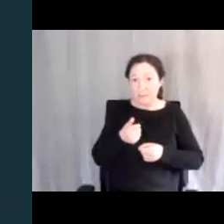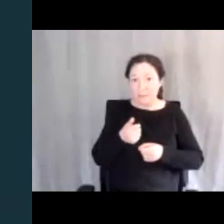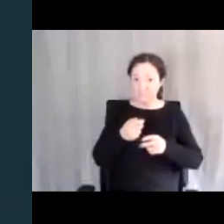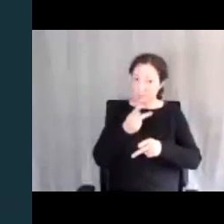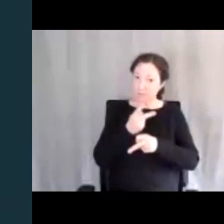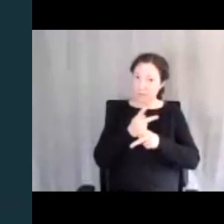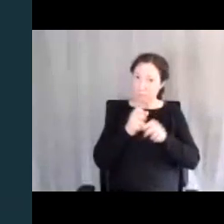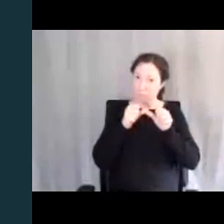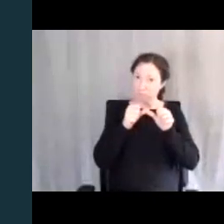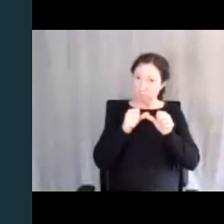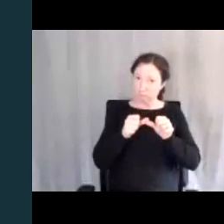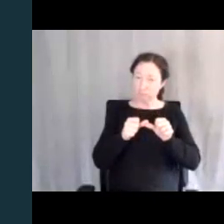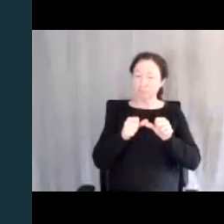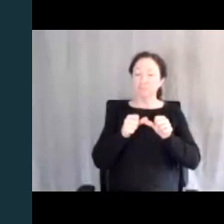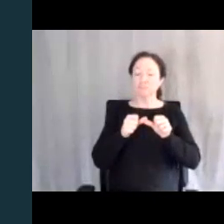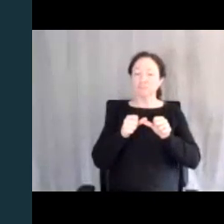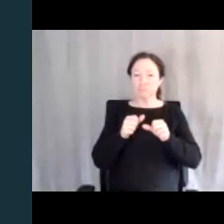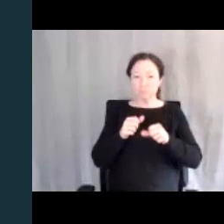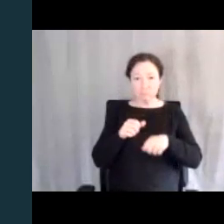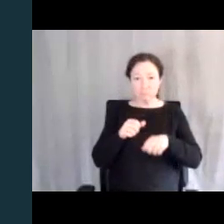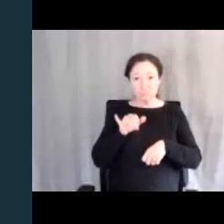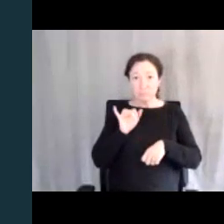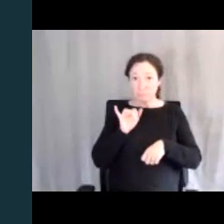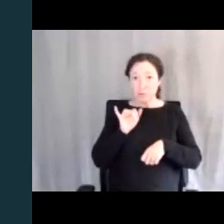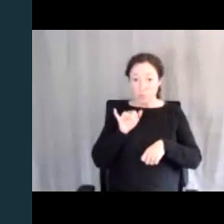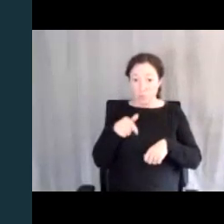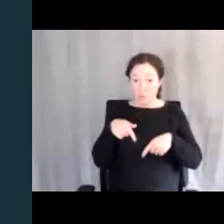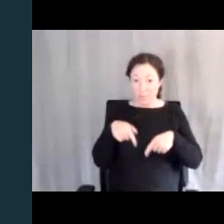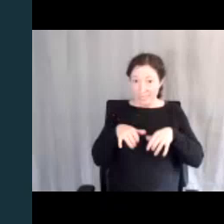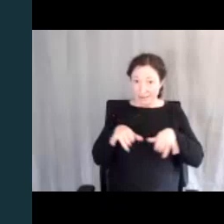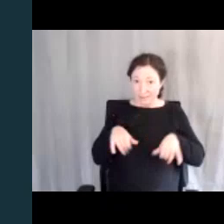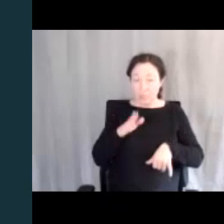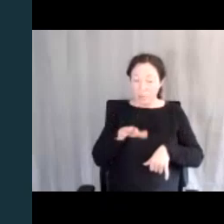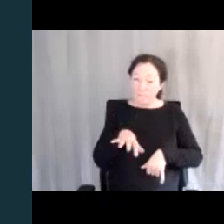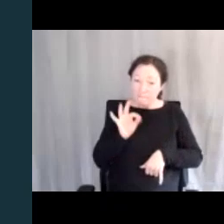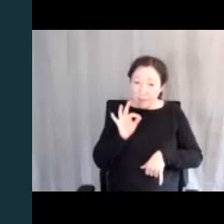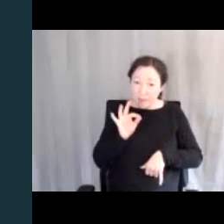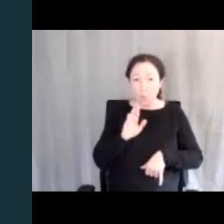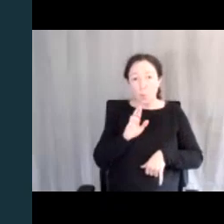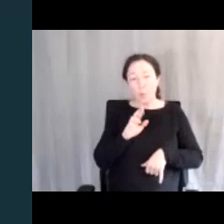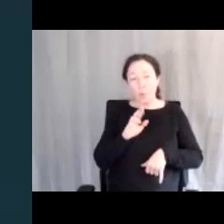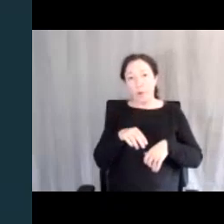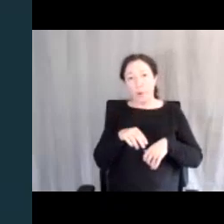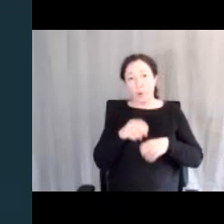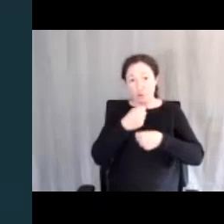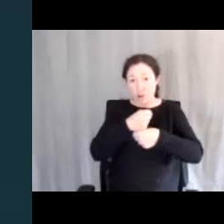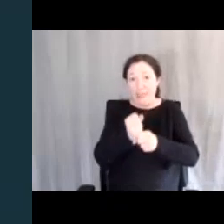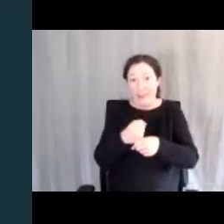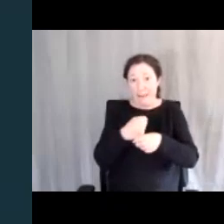It's gonna go find it and it's gonna go create it. And so when it's constantly wor when you're not giving your body consistent nutrition